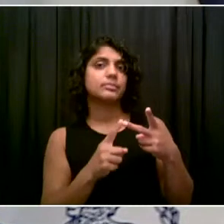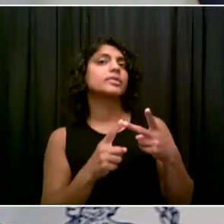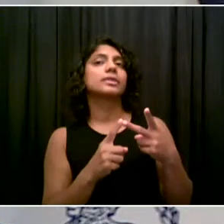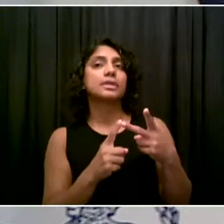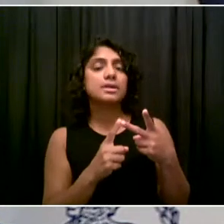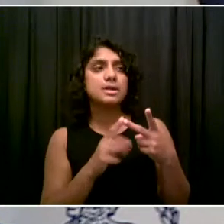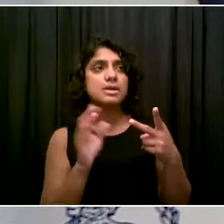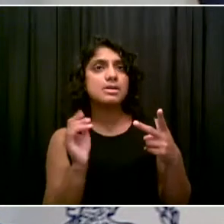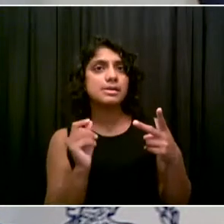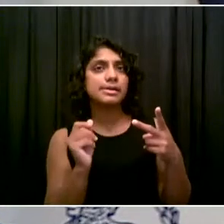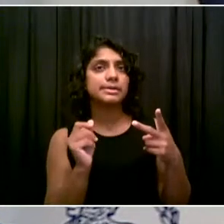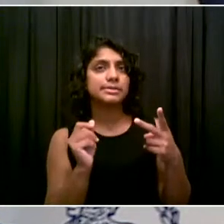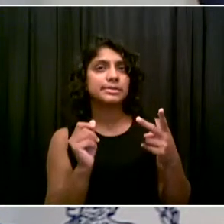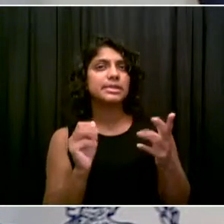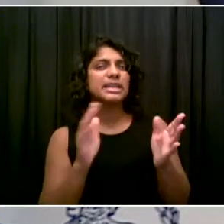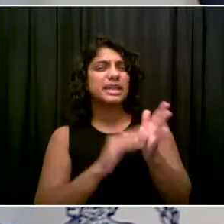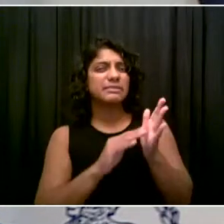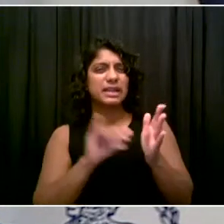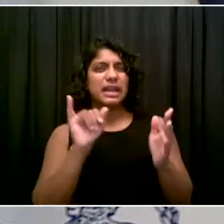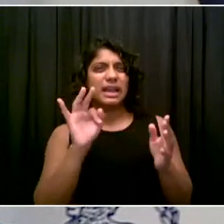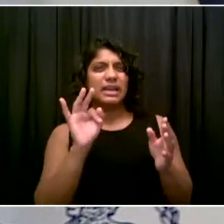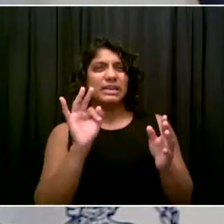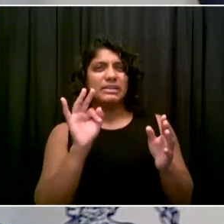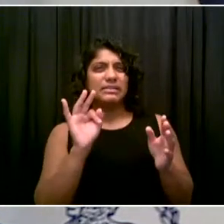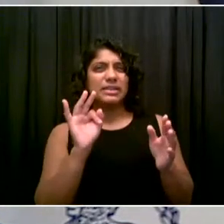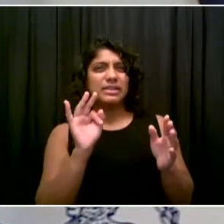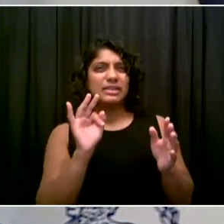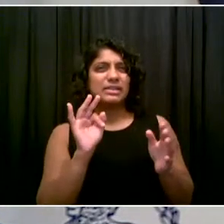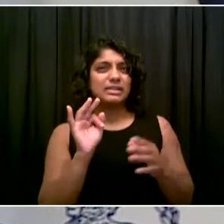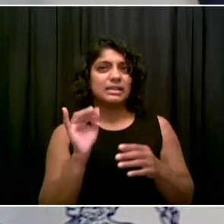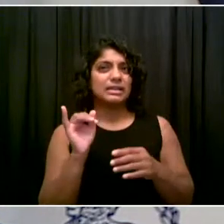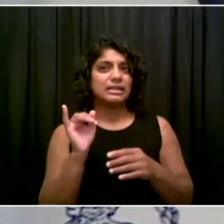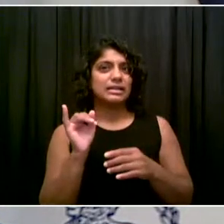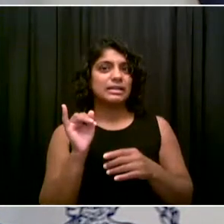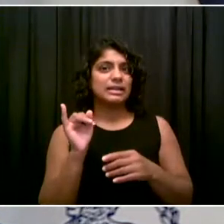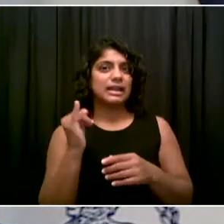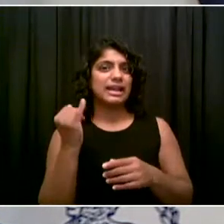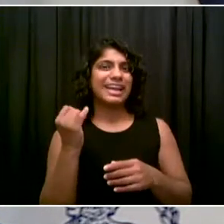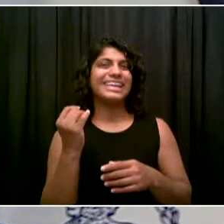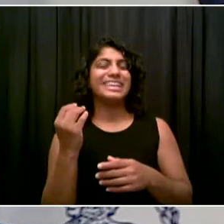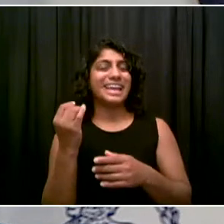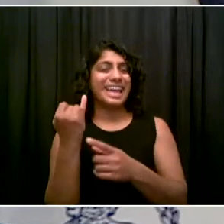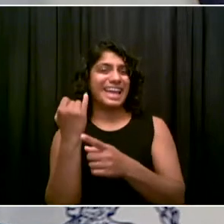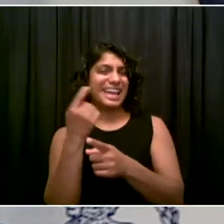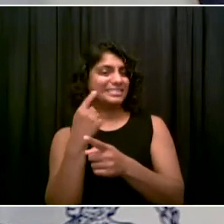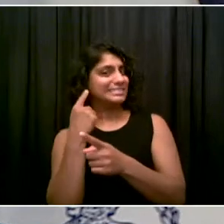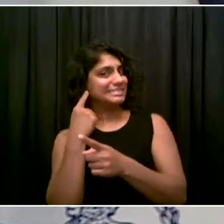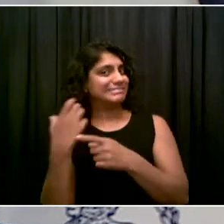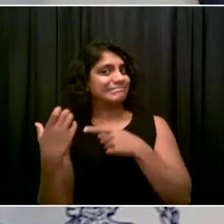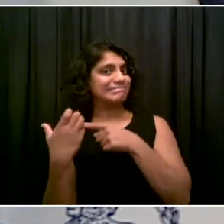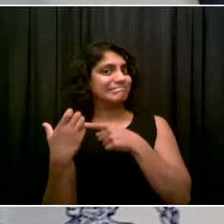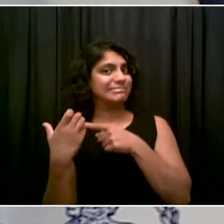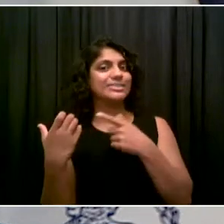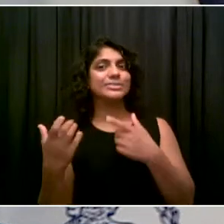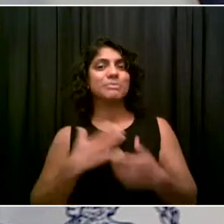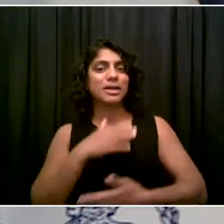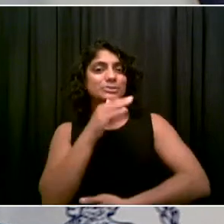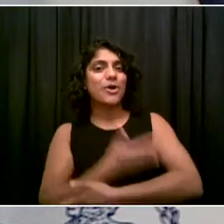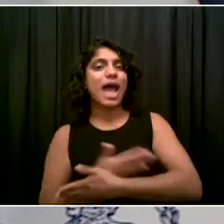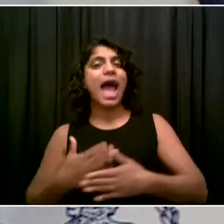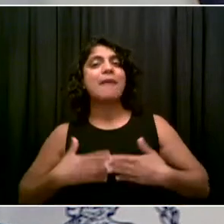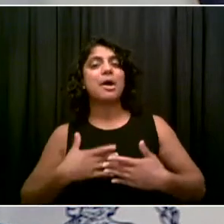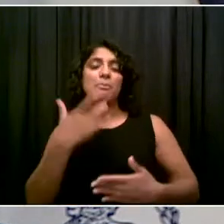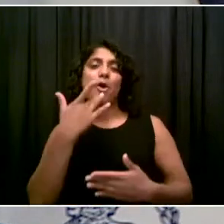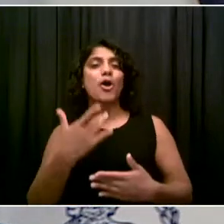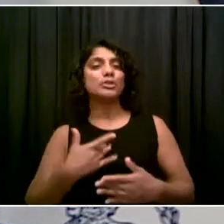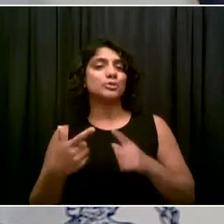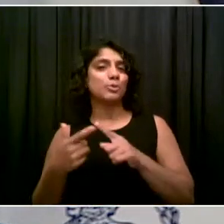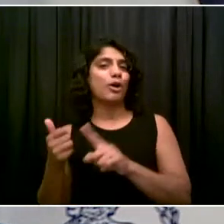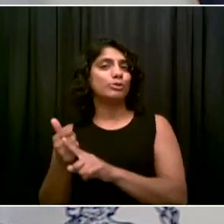MY OTHER